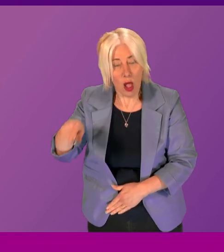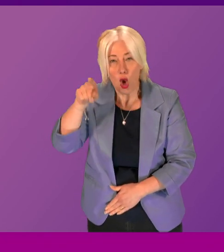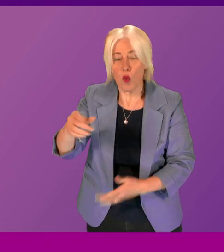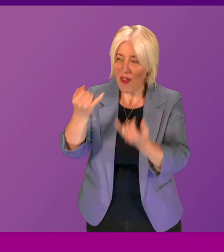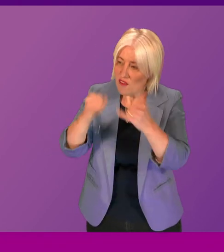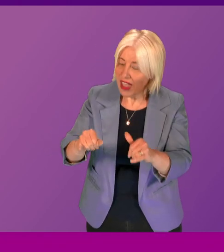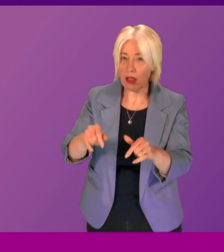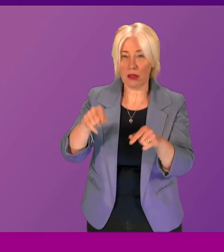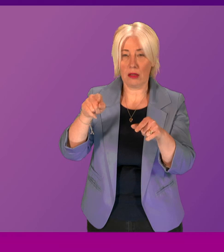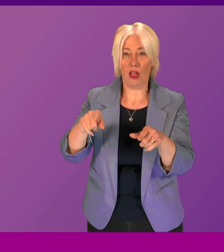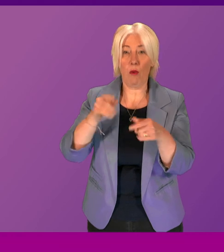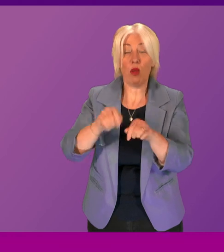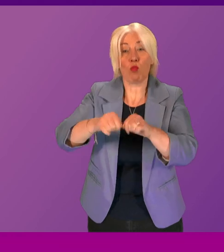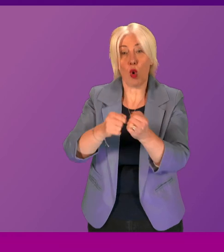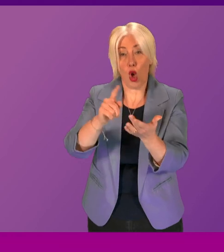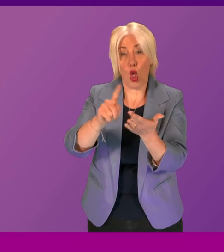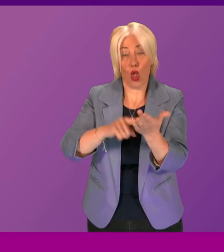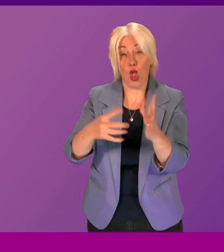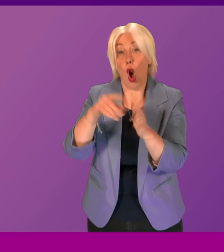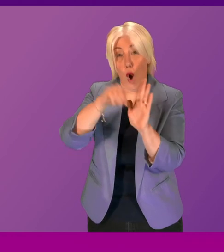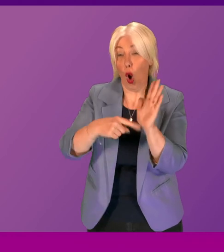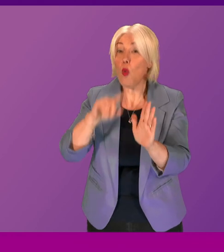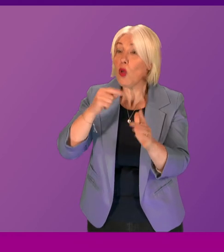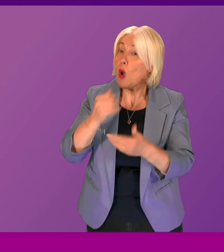by breaking the law?